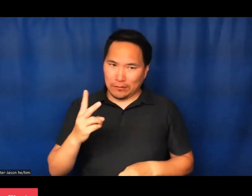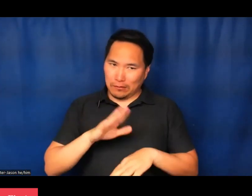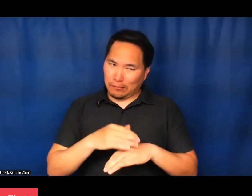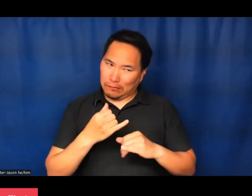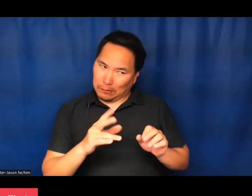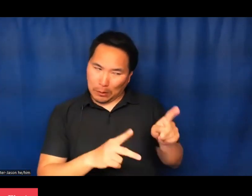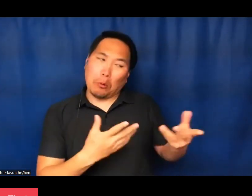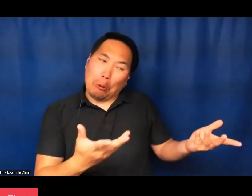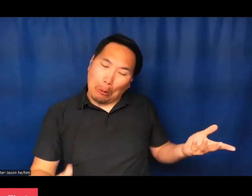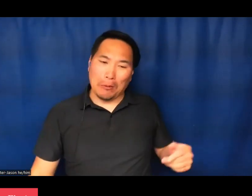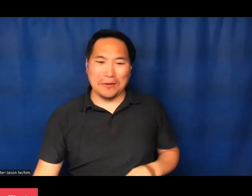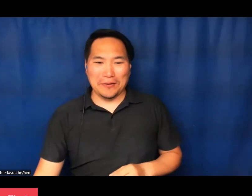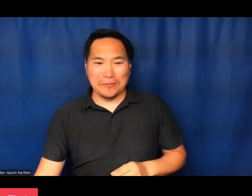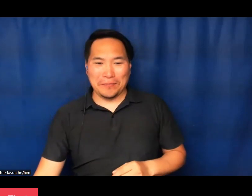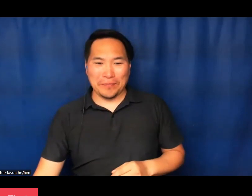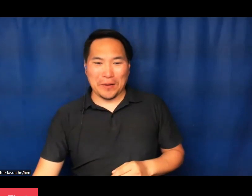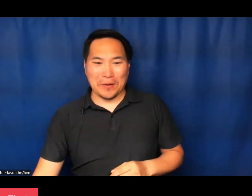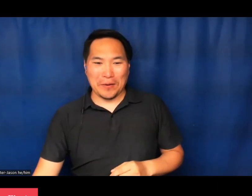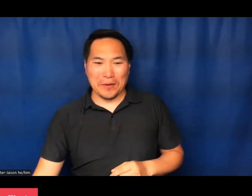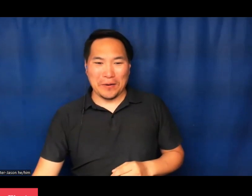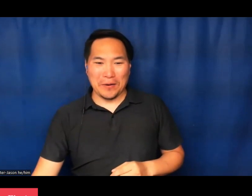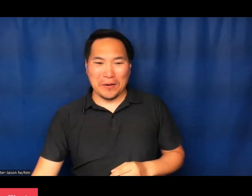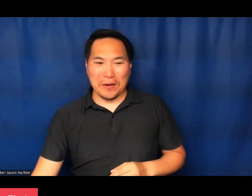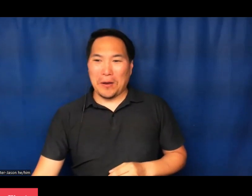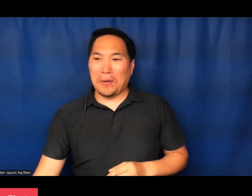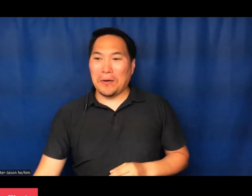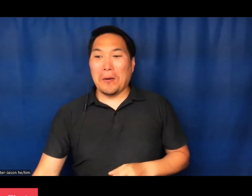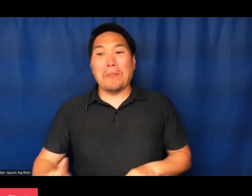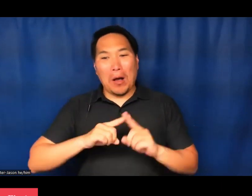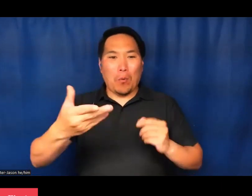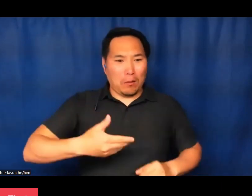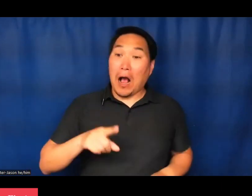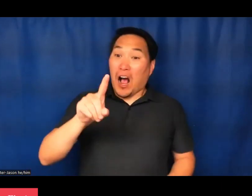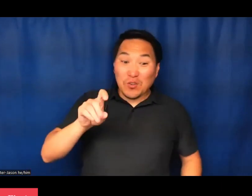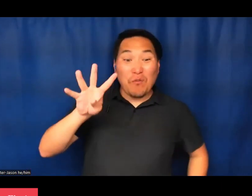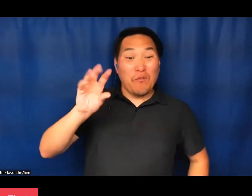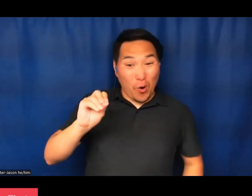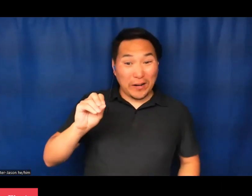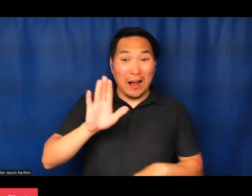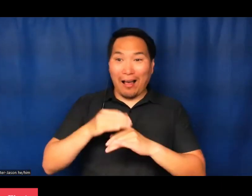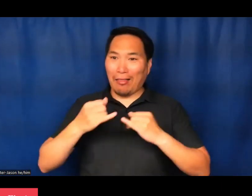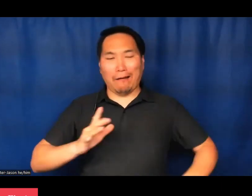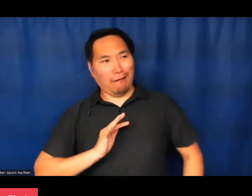but welcome to our online friends as well. 140 online friends. That's outstanding.